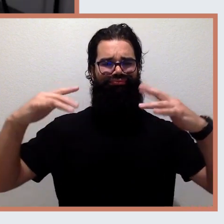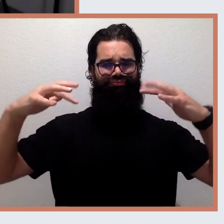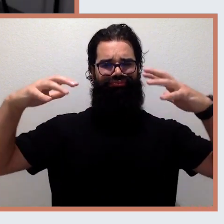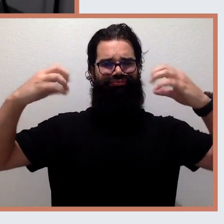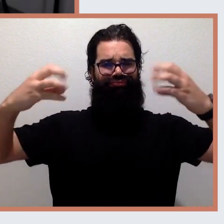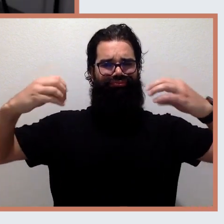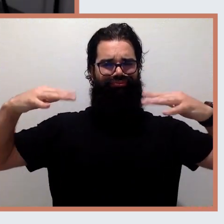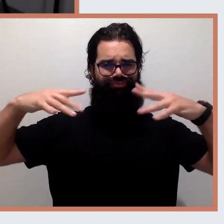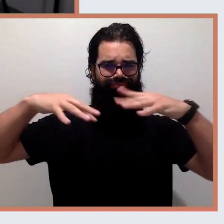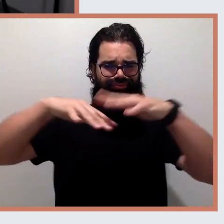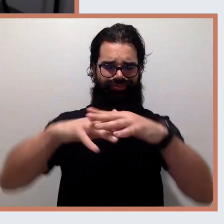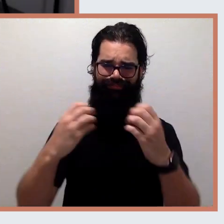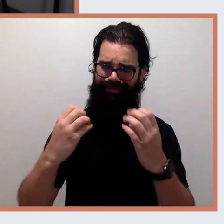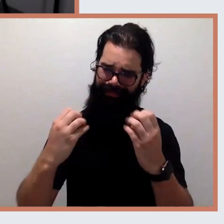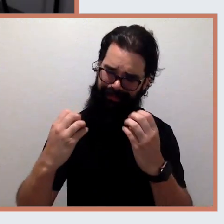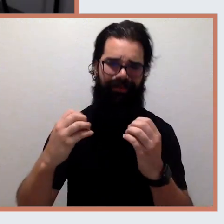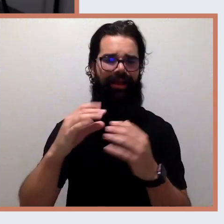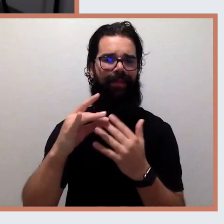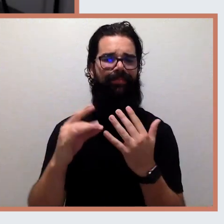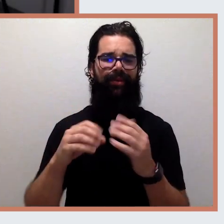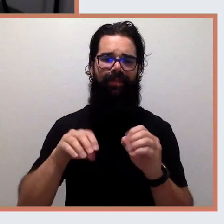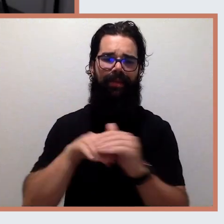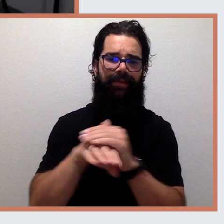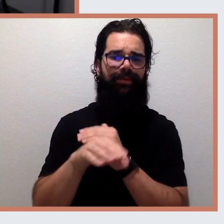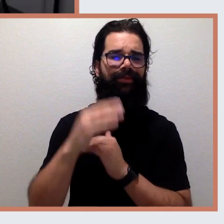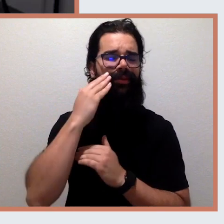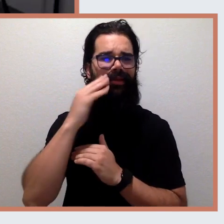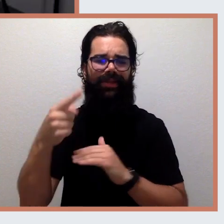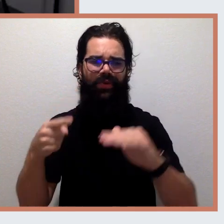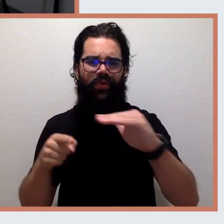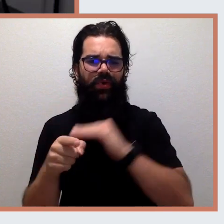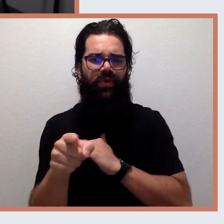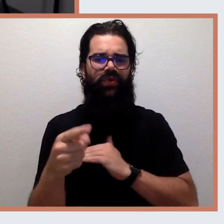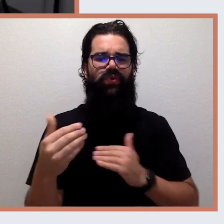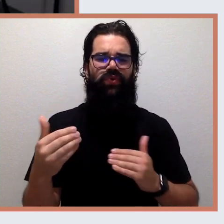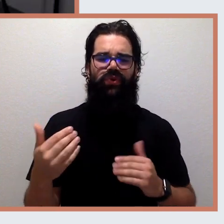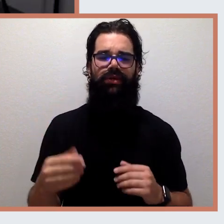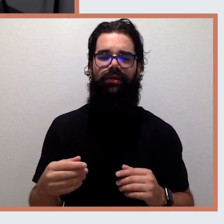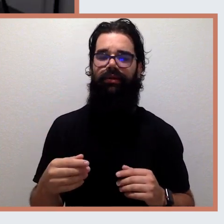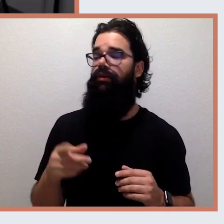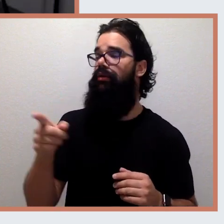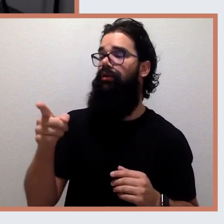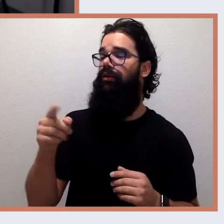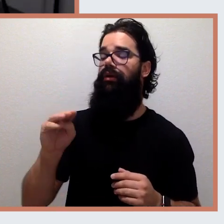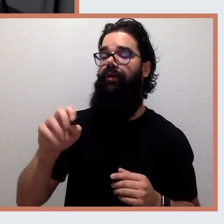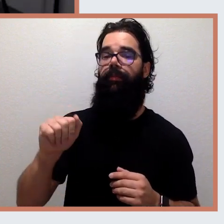and now it's cool because now there's always, now it's going to be a flood of dudes for that role that get an opportunity, which is great, right?